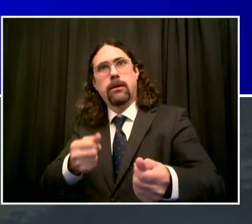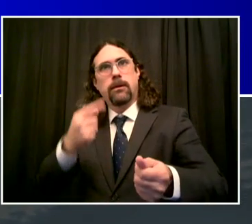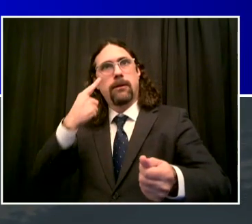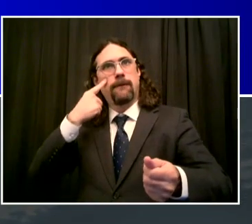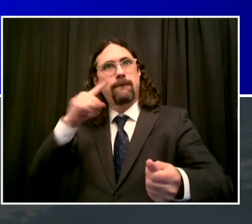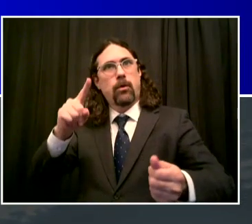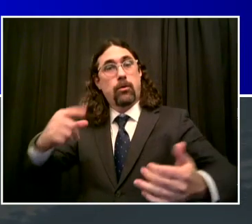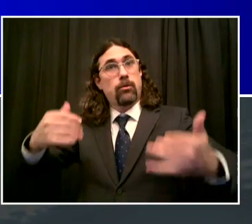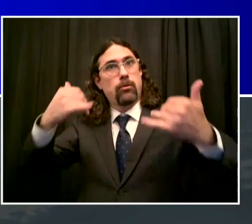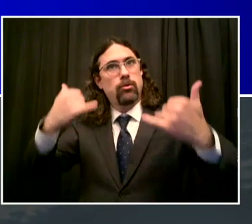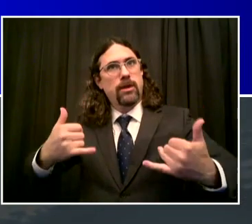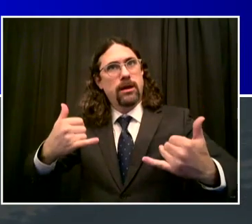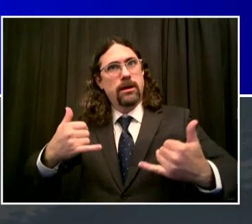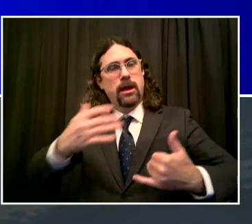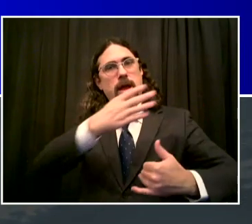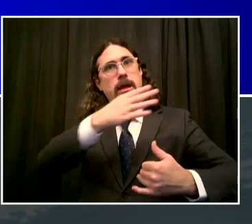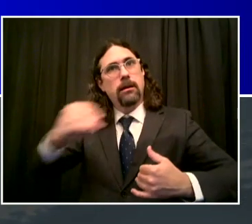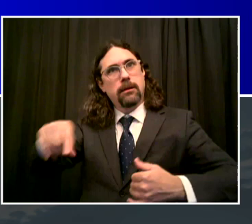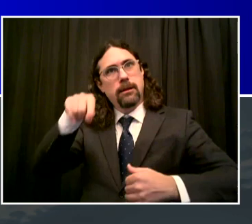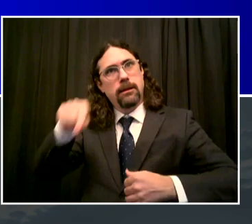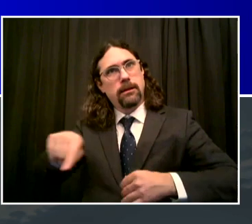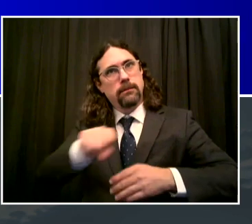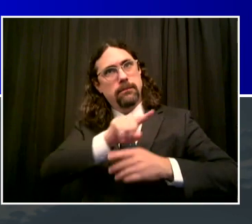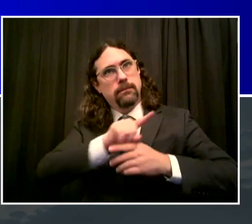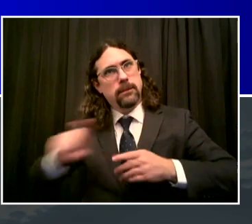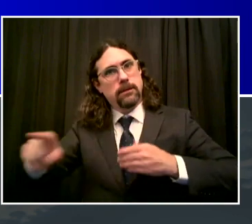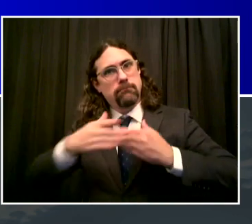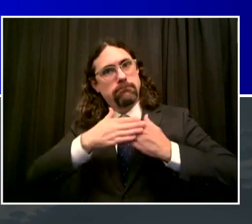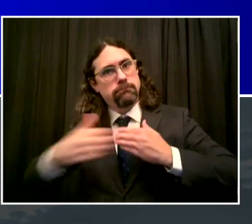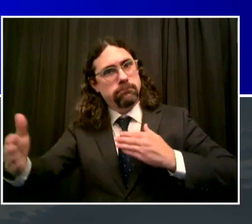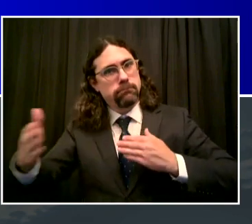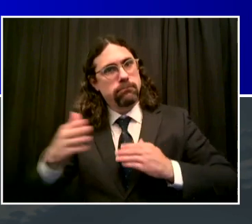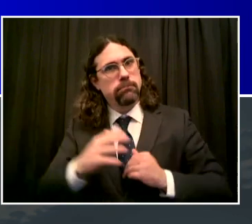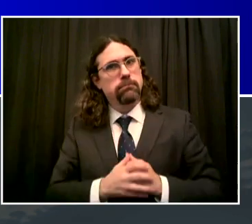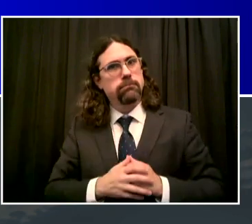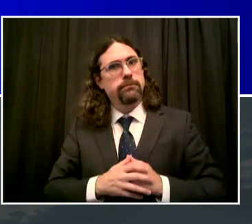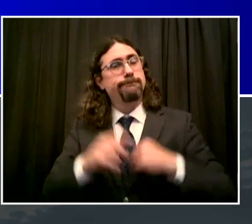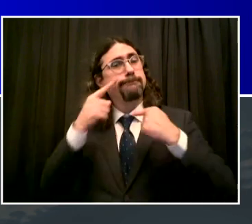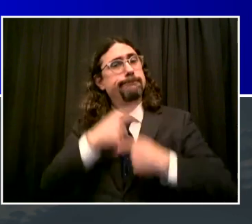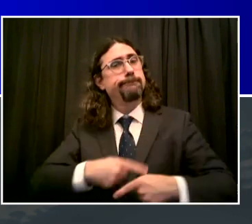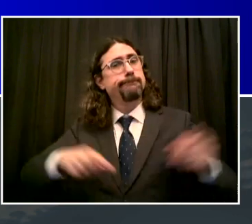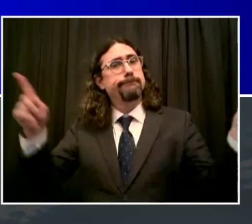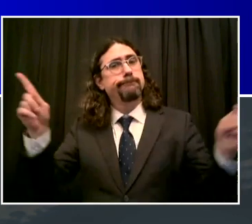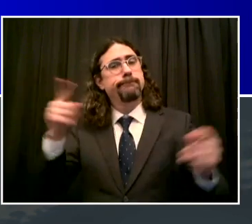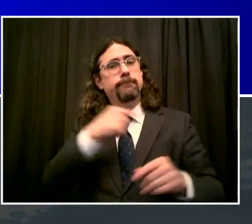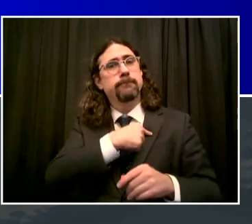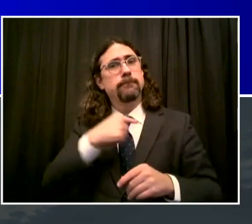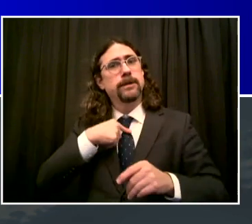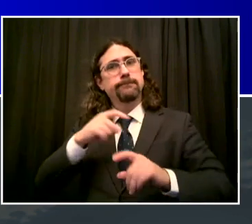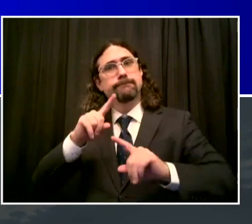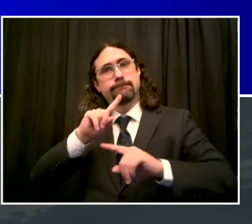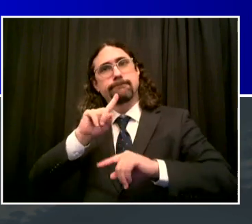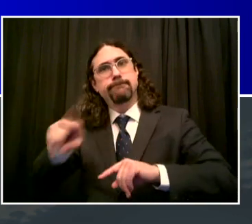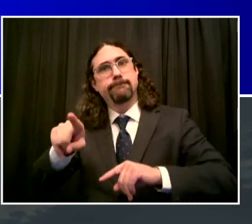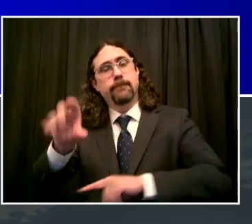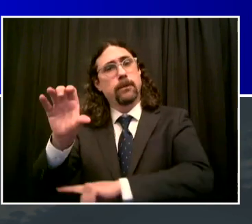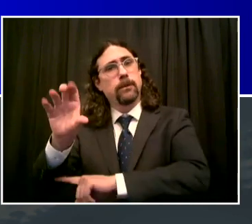YORK CITY. I AM EXTENDING